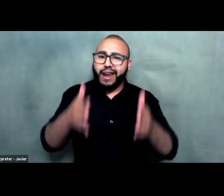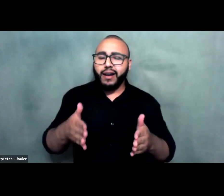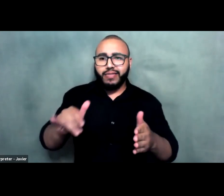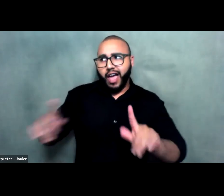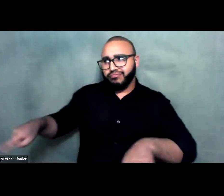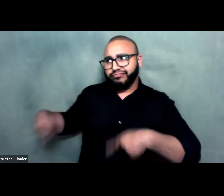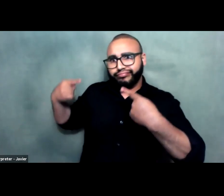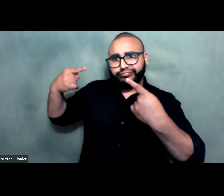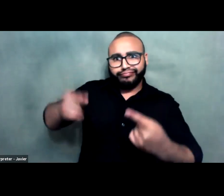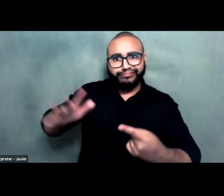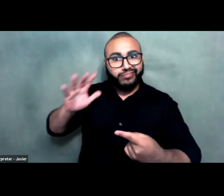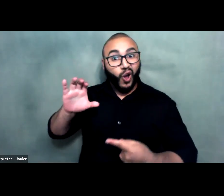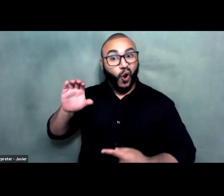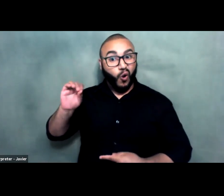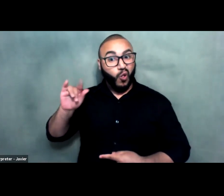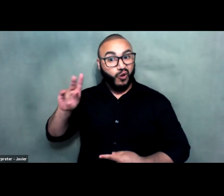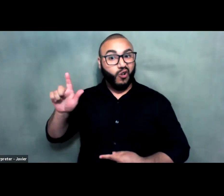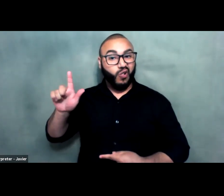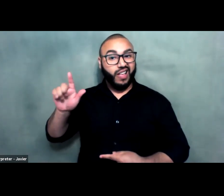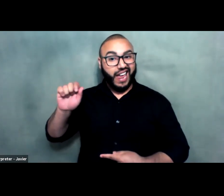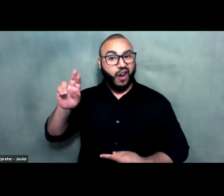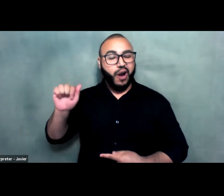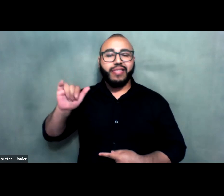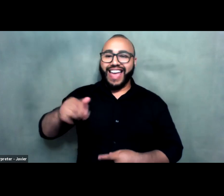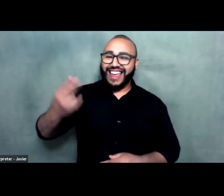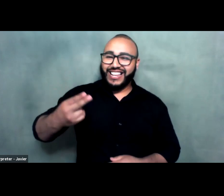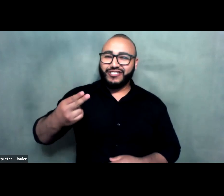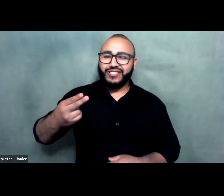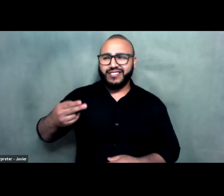the colonial era. This history has been punctuated by periodic movements of great